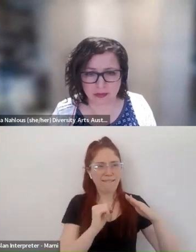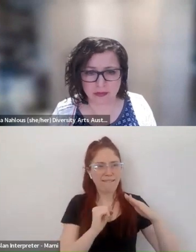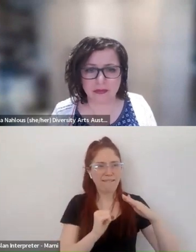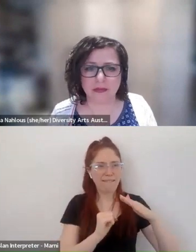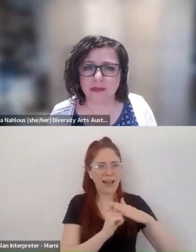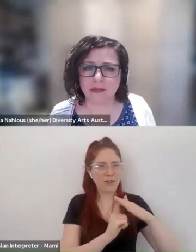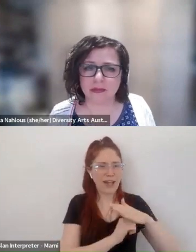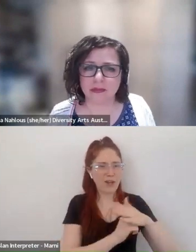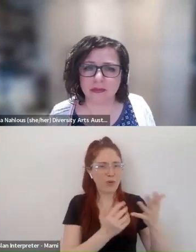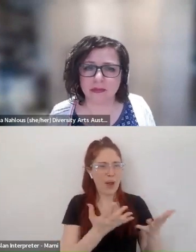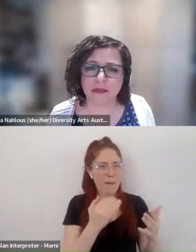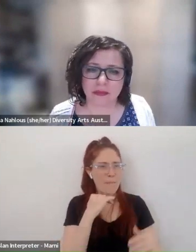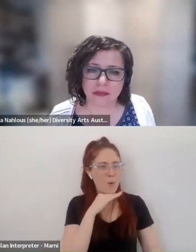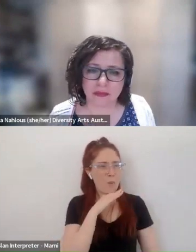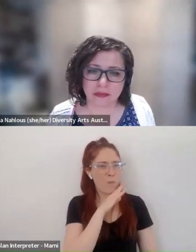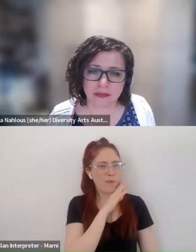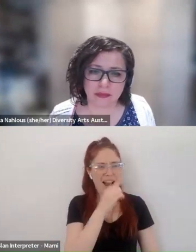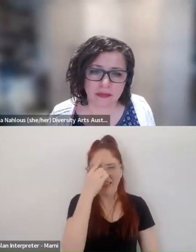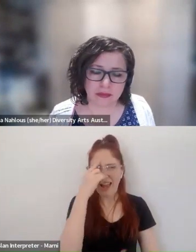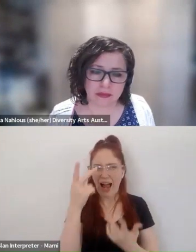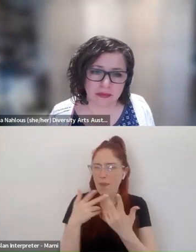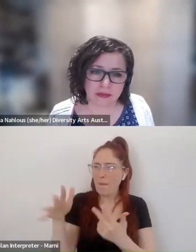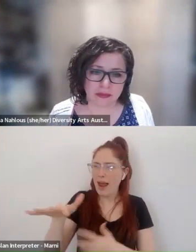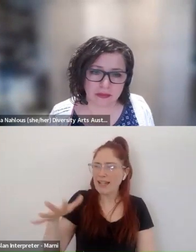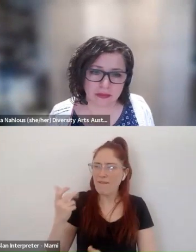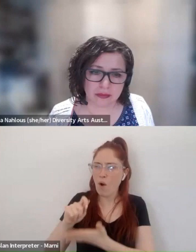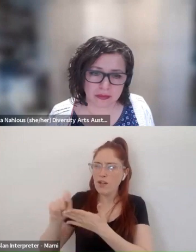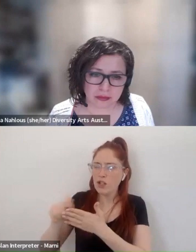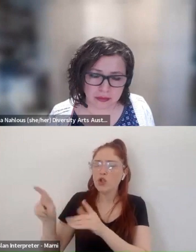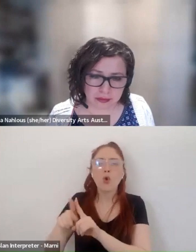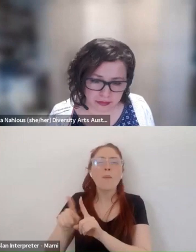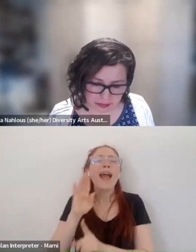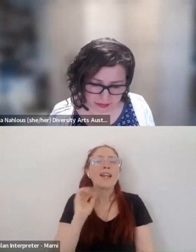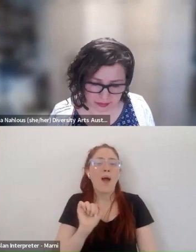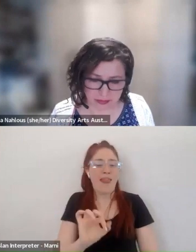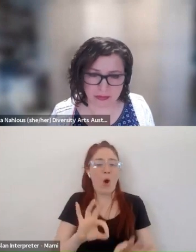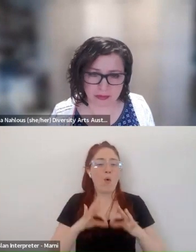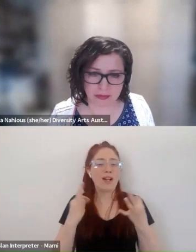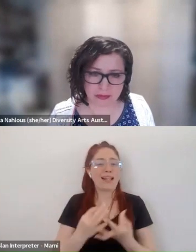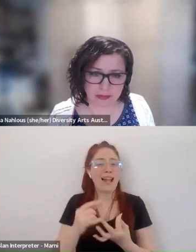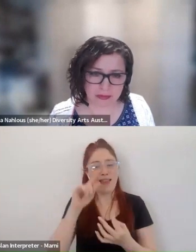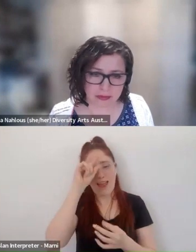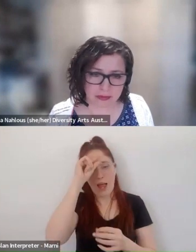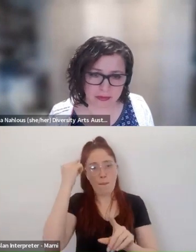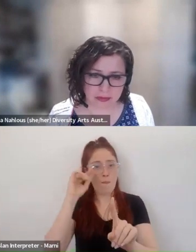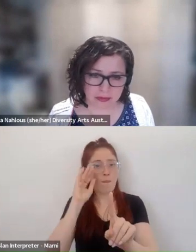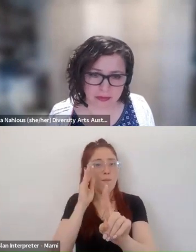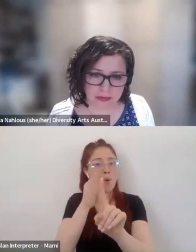But their whole purpose is that they work with disabled people